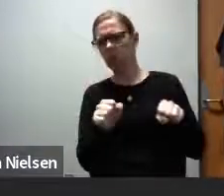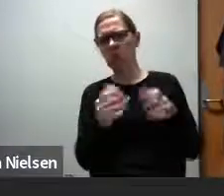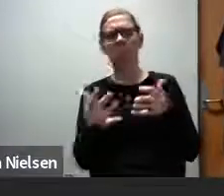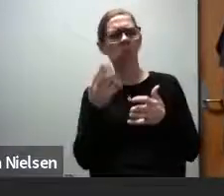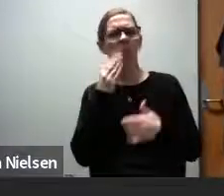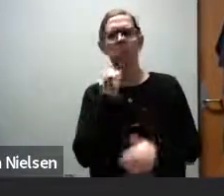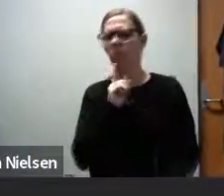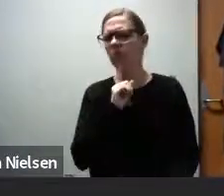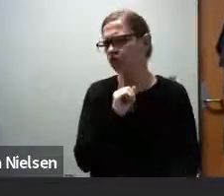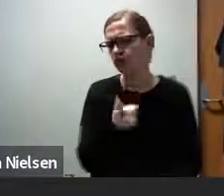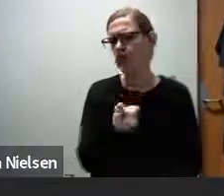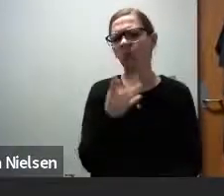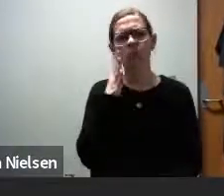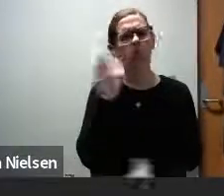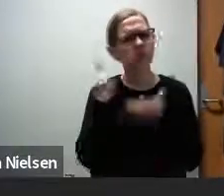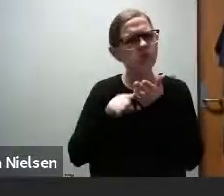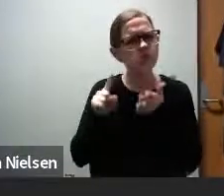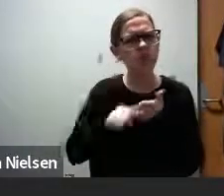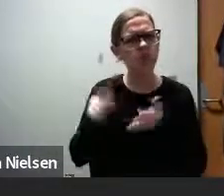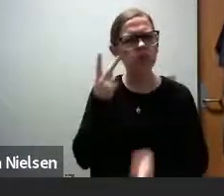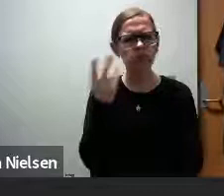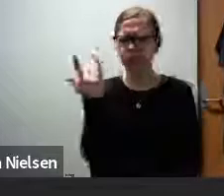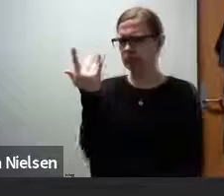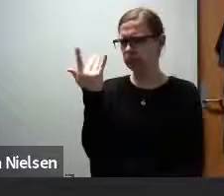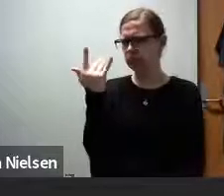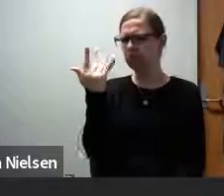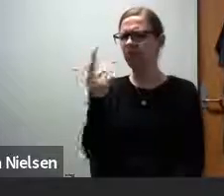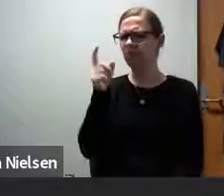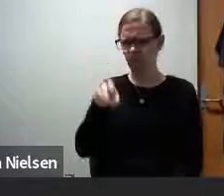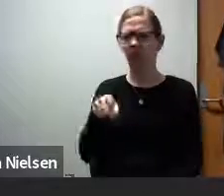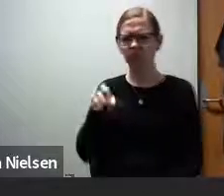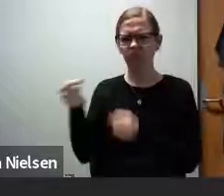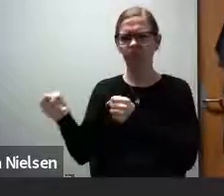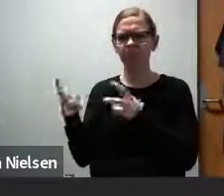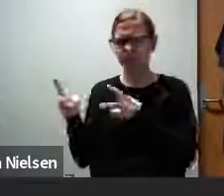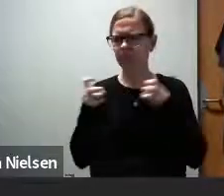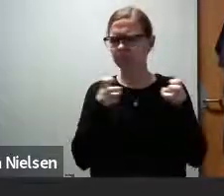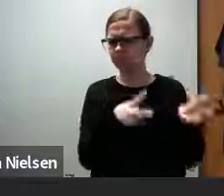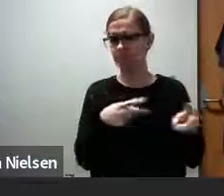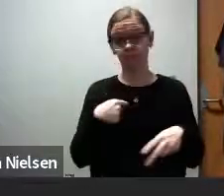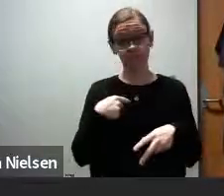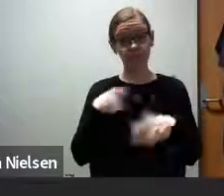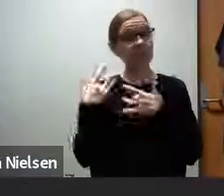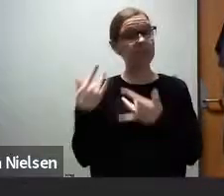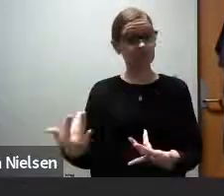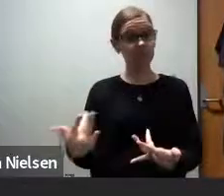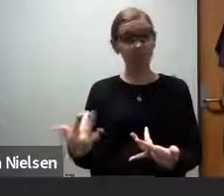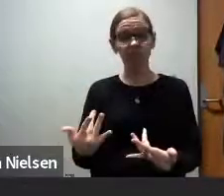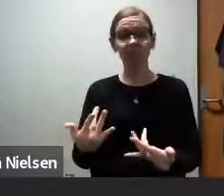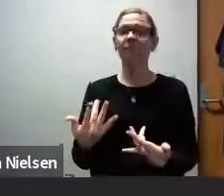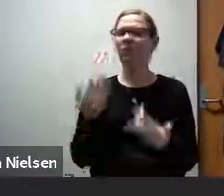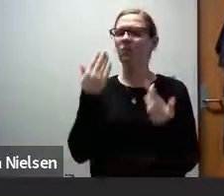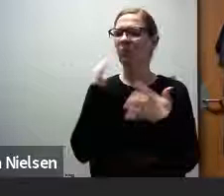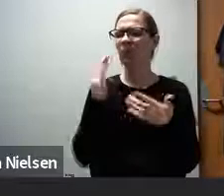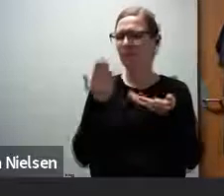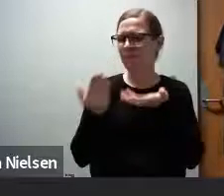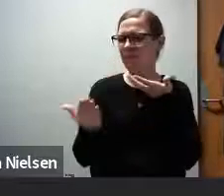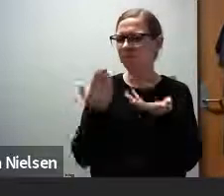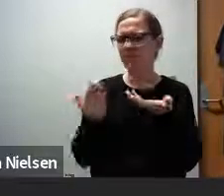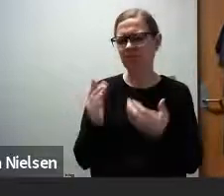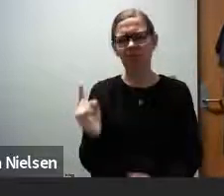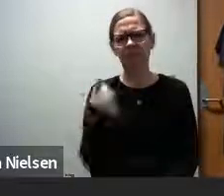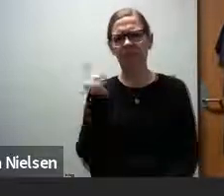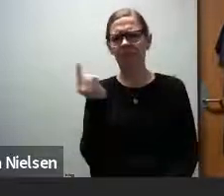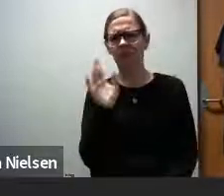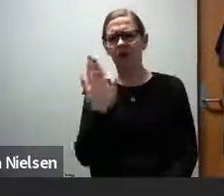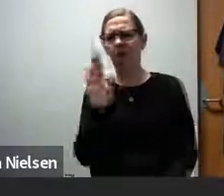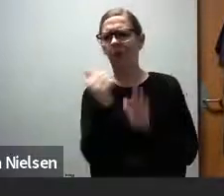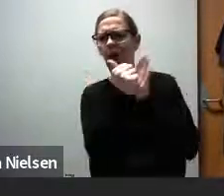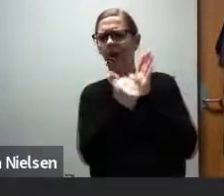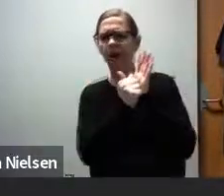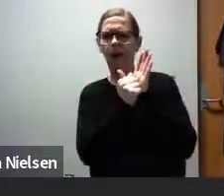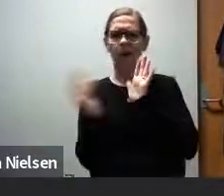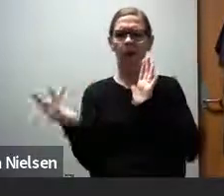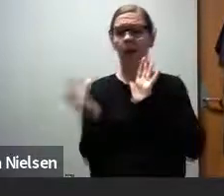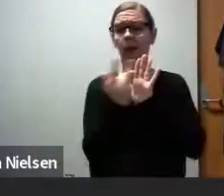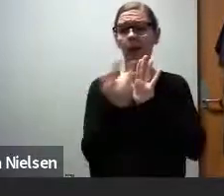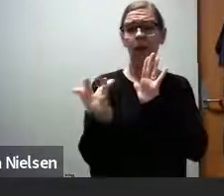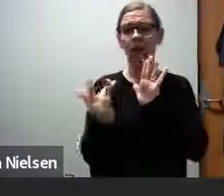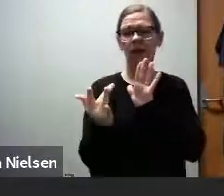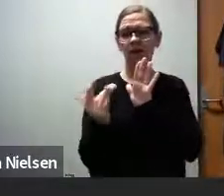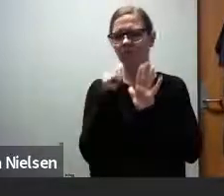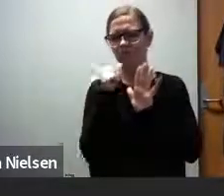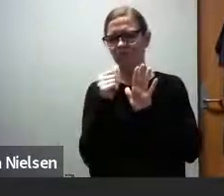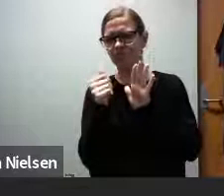And see why it wouldn't let you copy the text and paste it. I do that all the time. So I'm not sure there's maybe something that is checked off in your account that's not allowing you to, but we can definitely work on that.